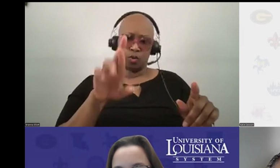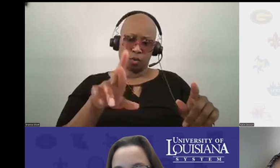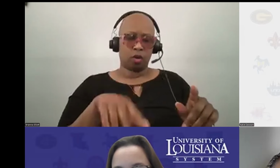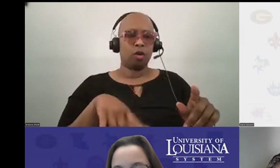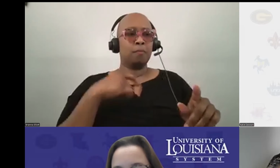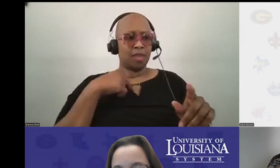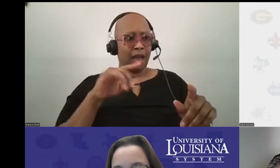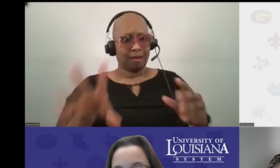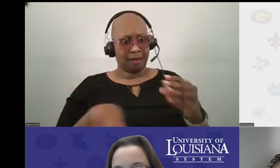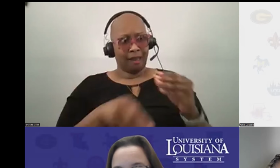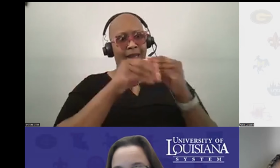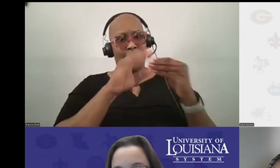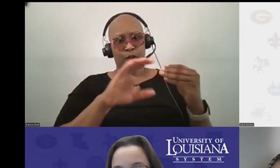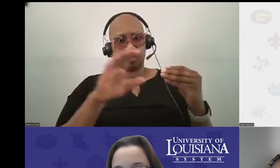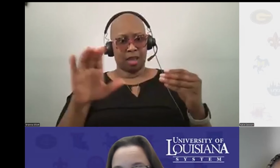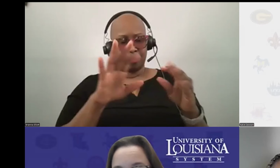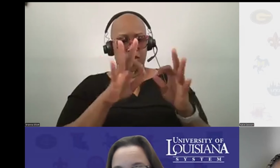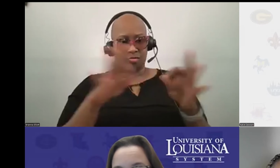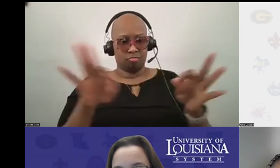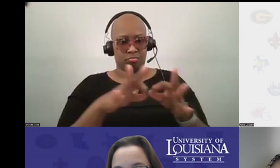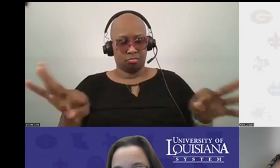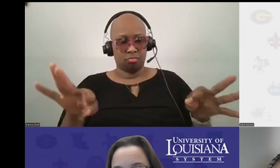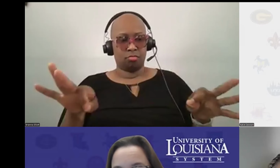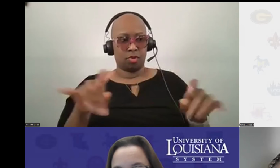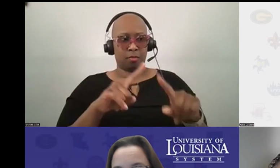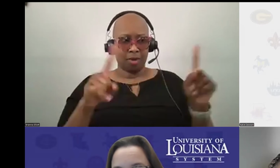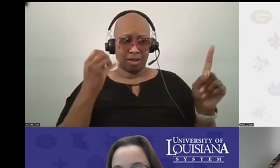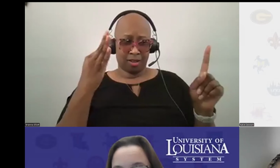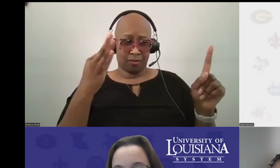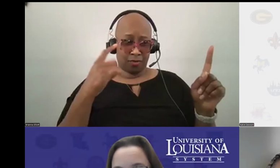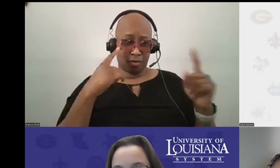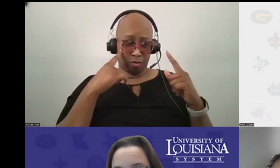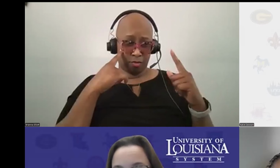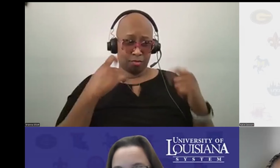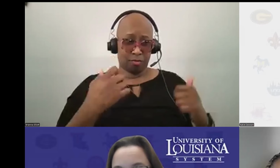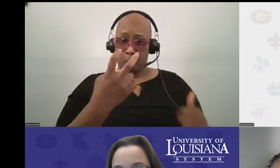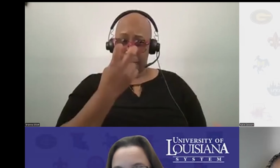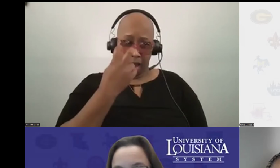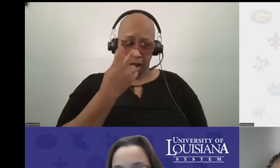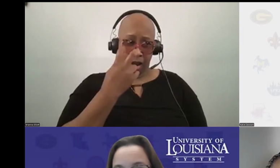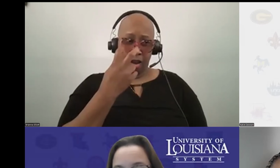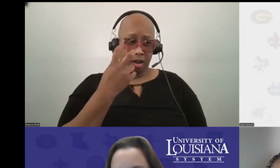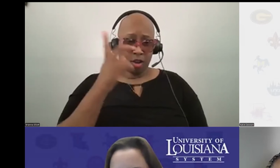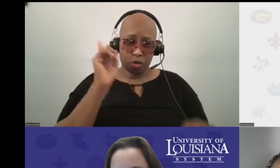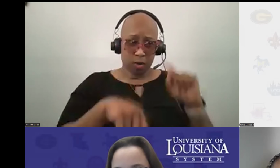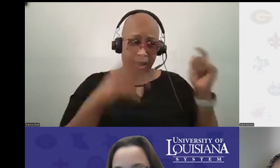but but that's not if someone's blind, they can't see where the cursor is on the image. I mean,